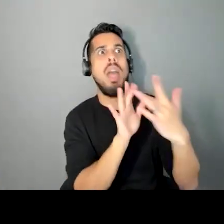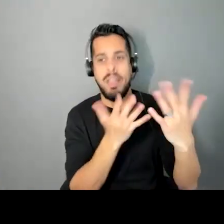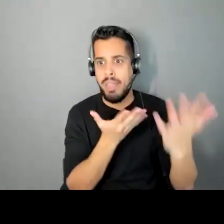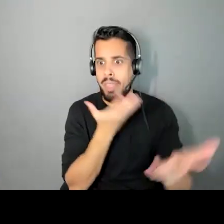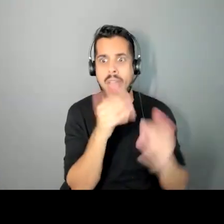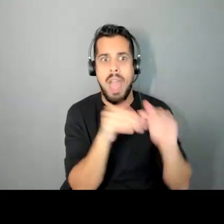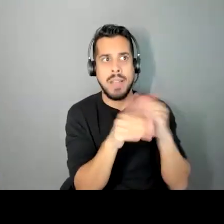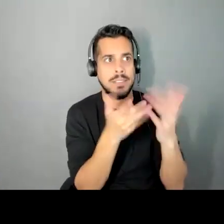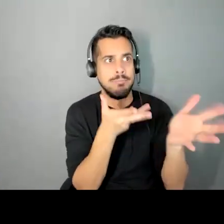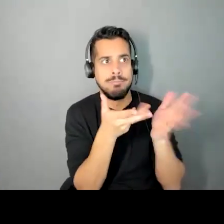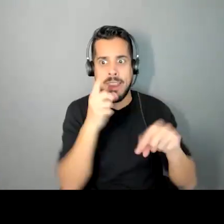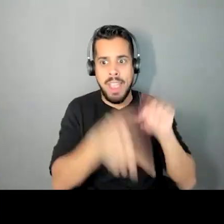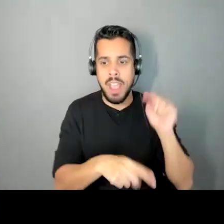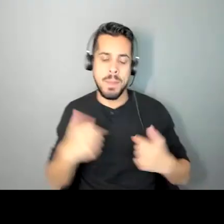uh... because ultimately I work for you.